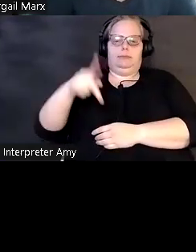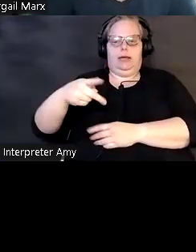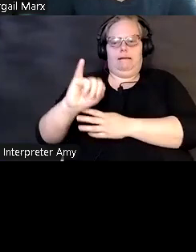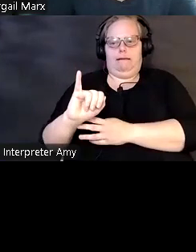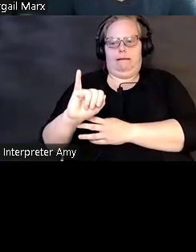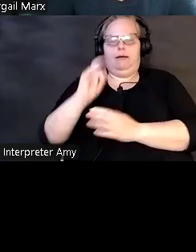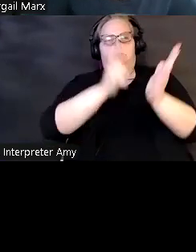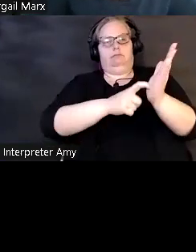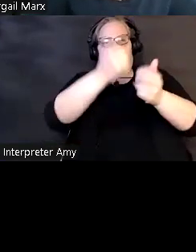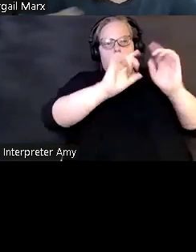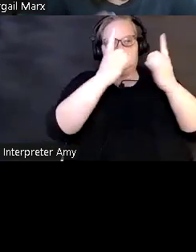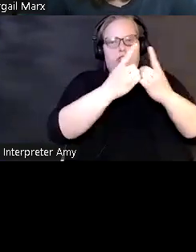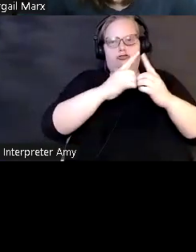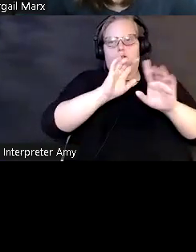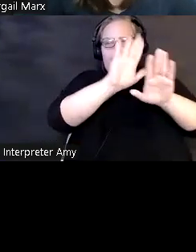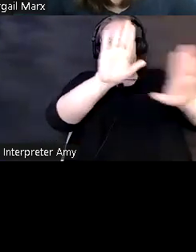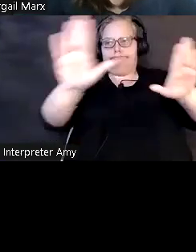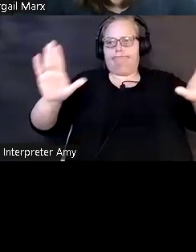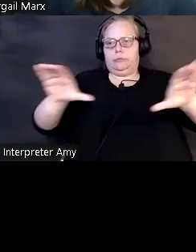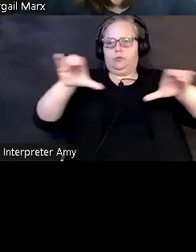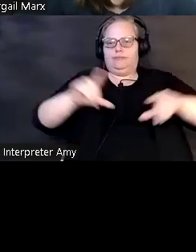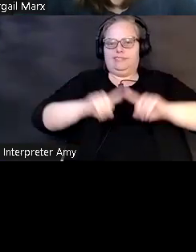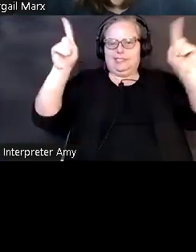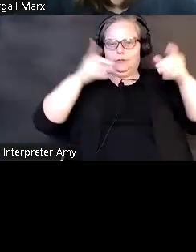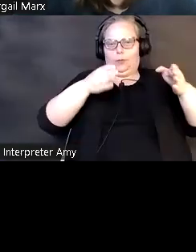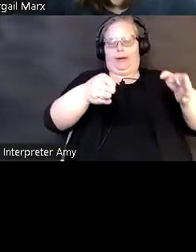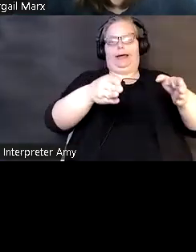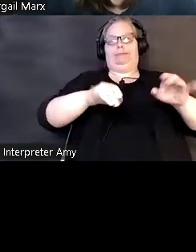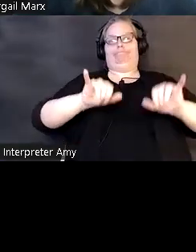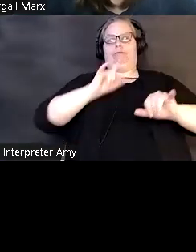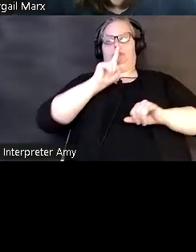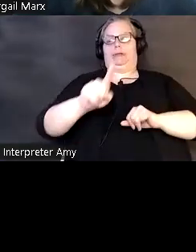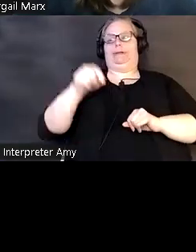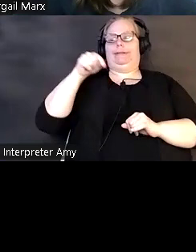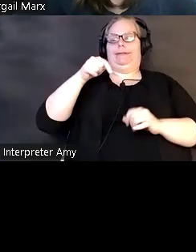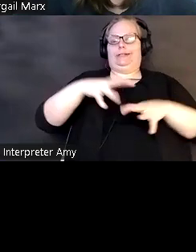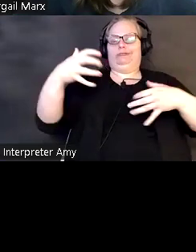little bit different in Wisconsin, and so it really provided just this oversight for what